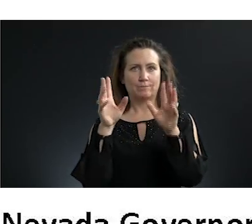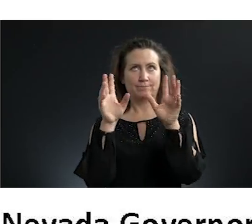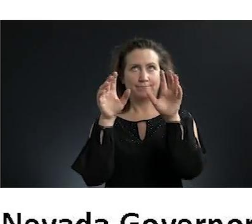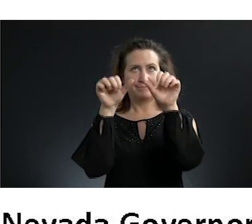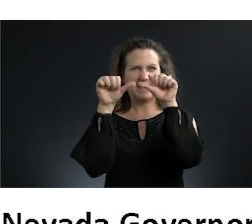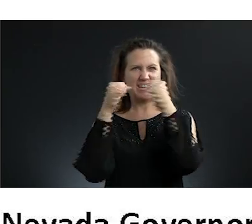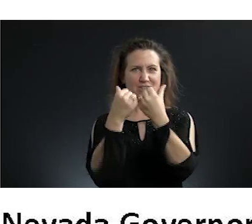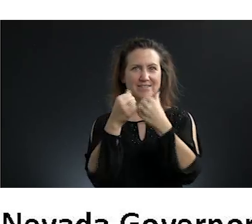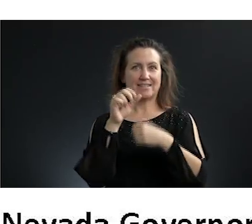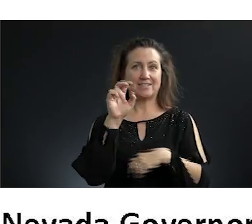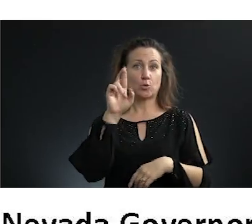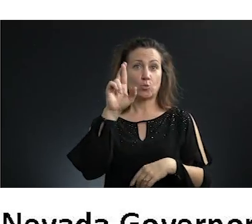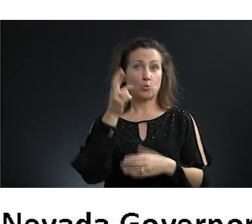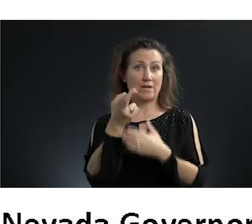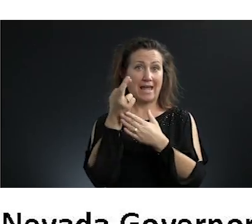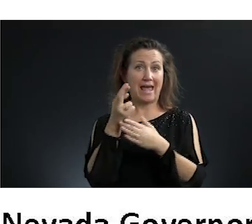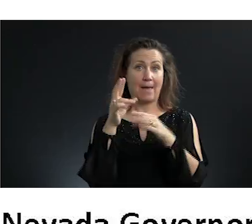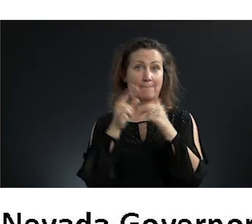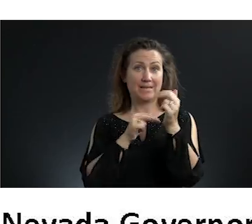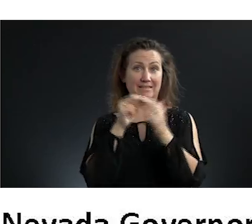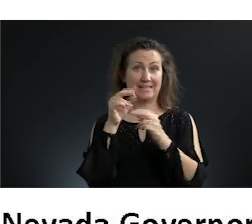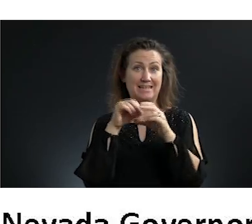building in Reno, Nevada and that's at